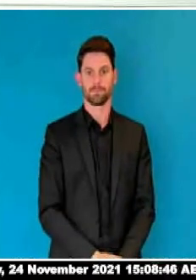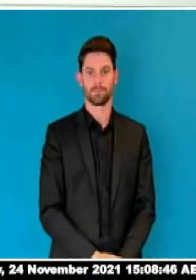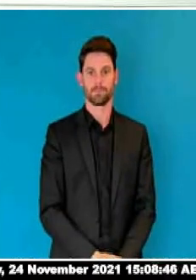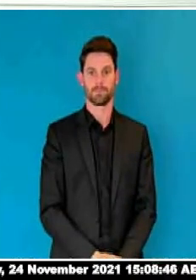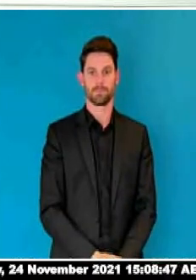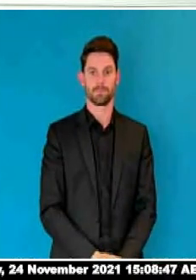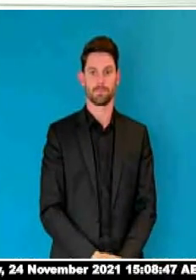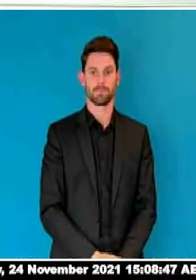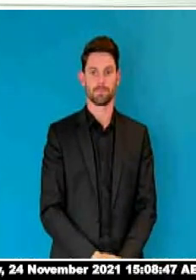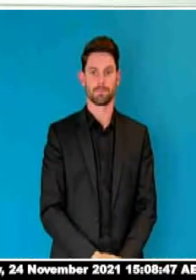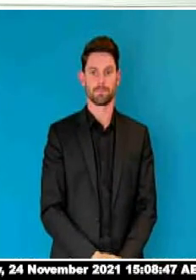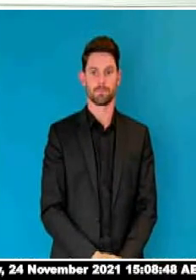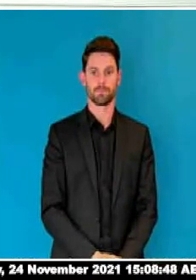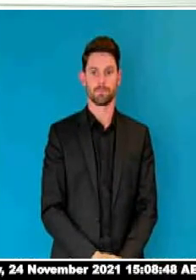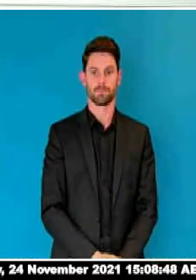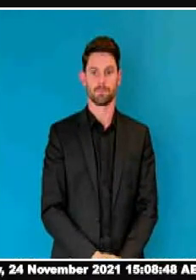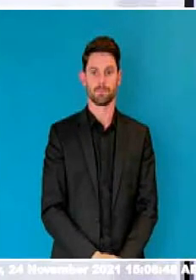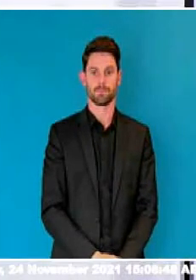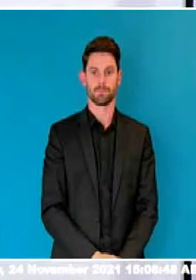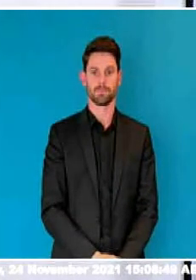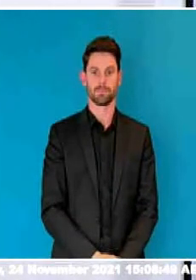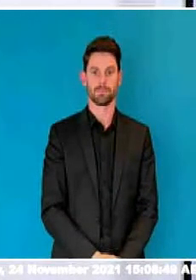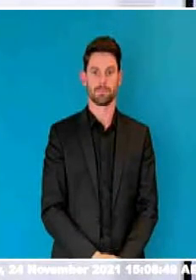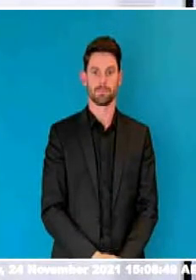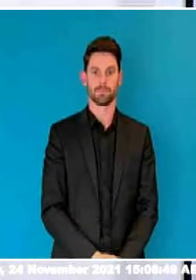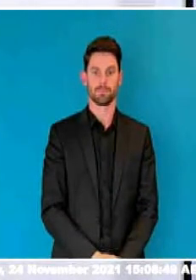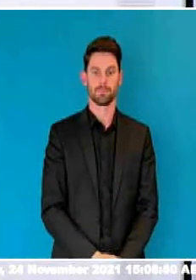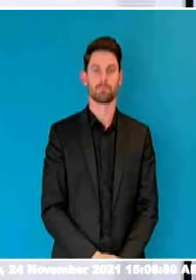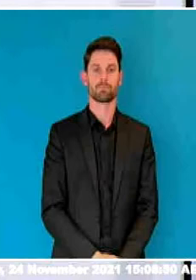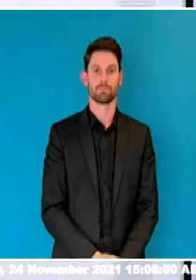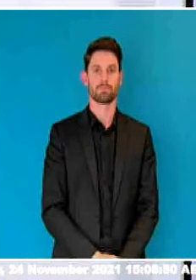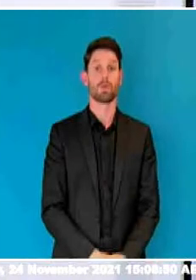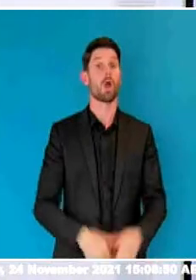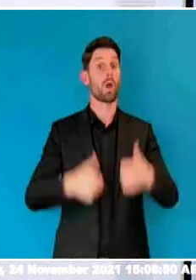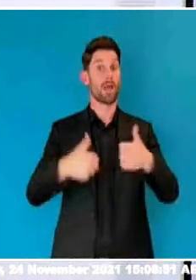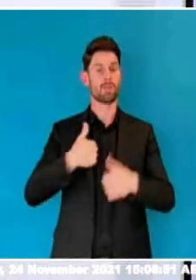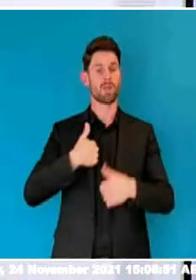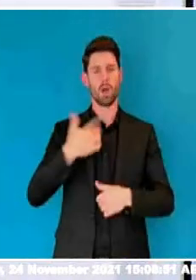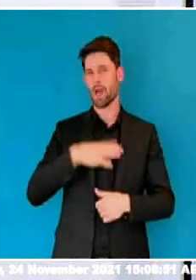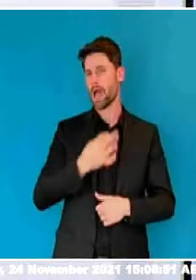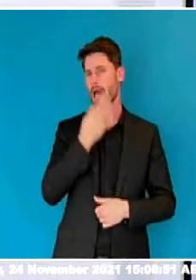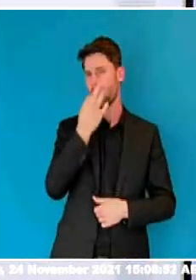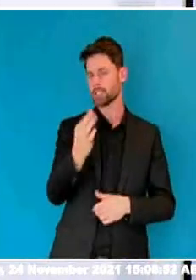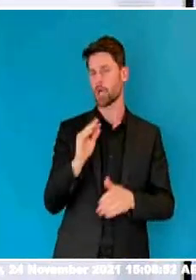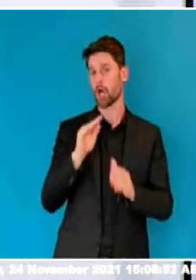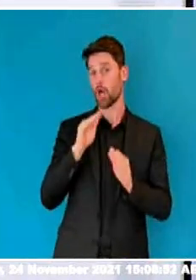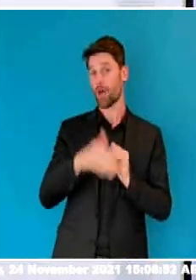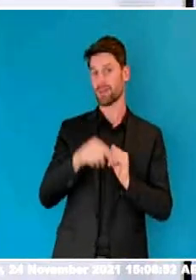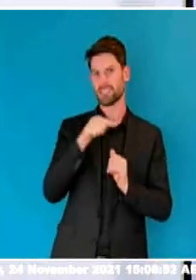I wanted to ask you about vulnerable workers but I might leave that topic, Commissioners.